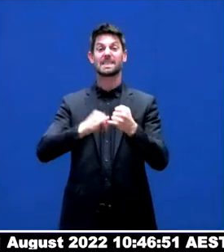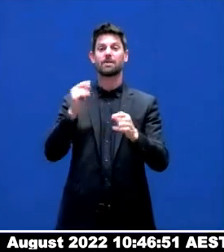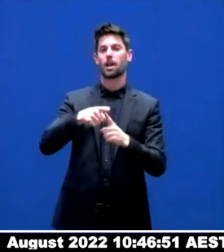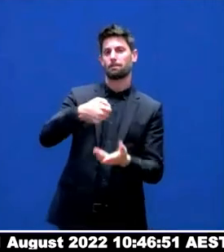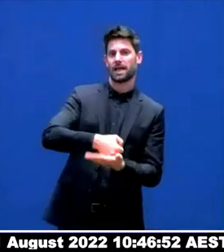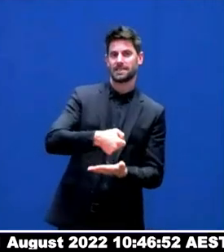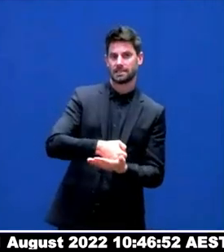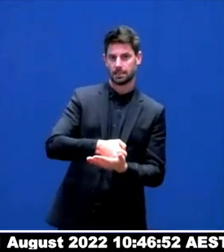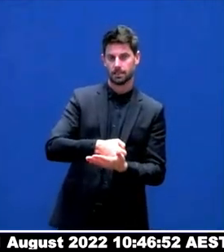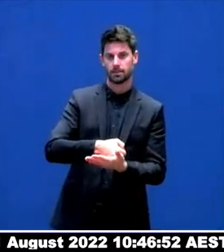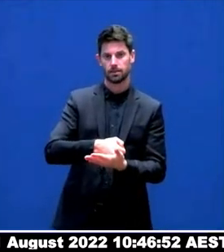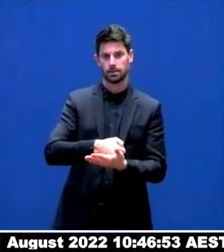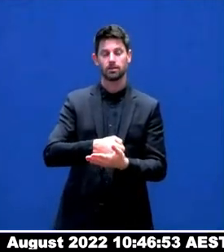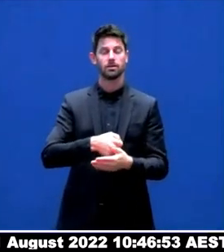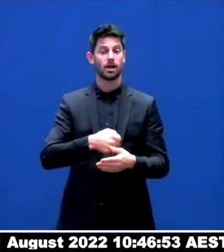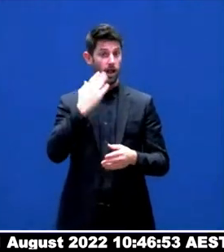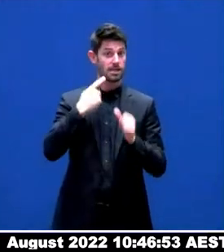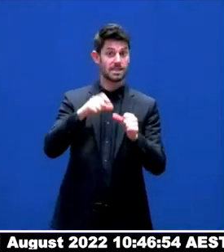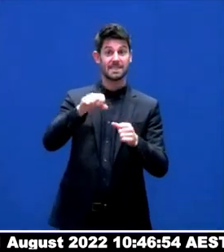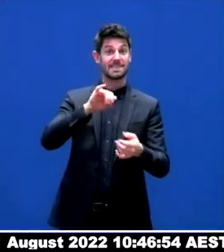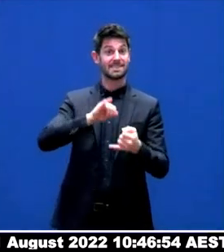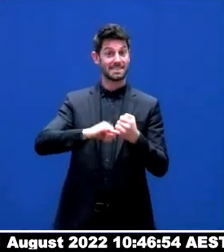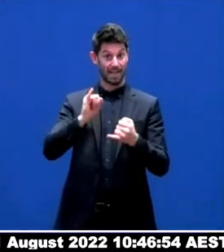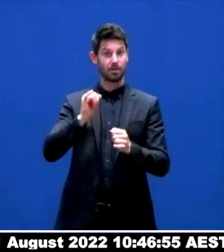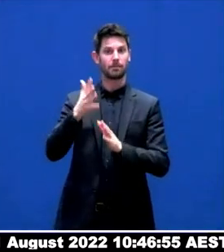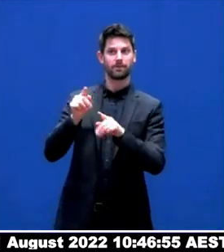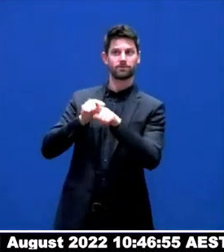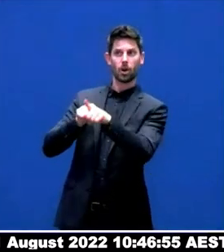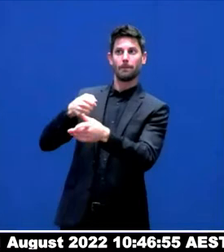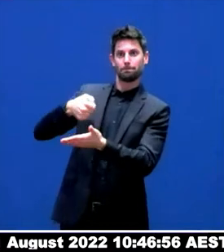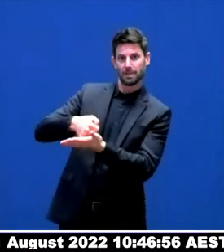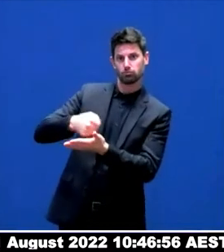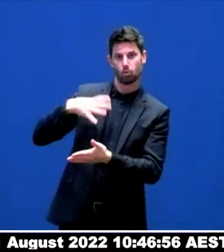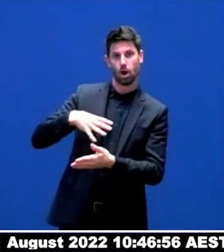So, in the silver level, the minimum requirement is one accessible shower,